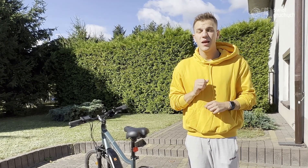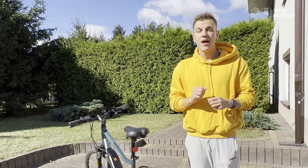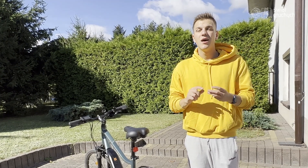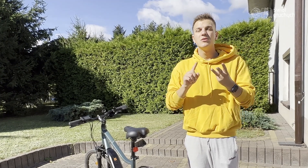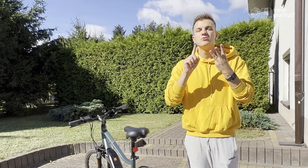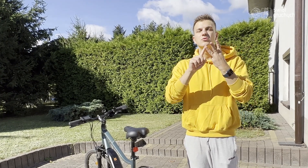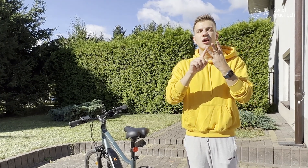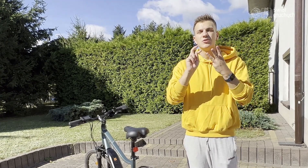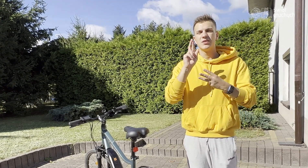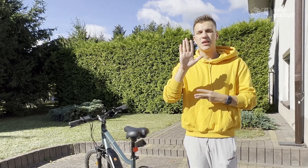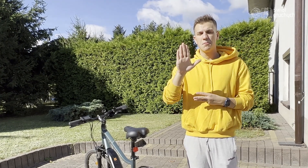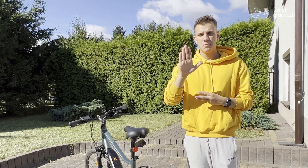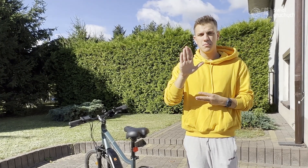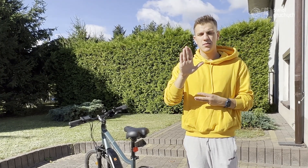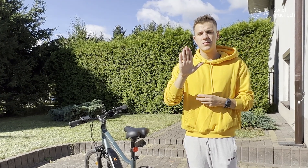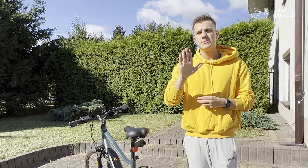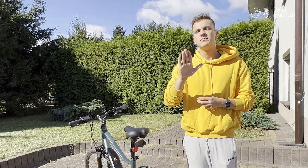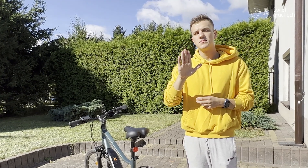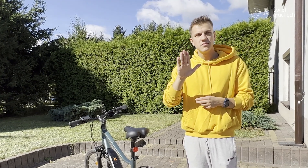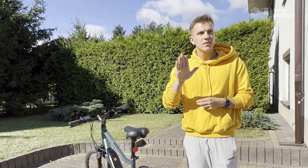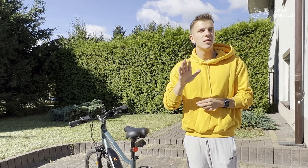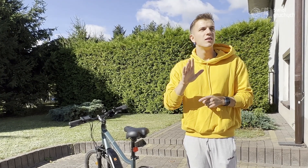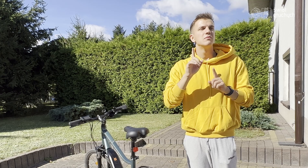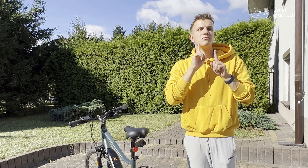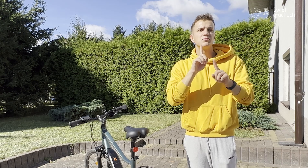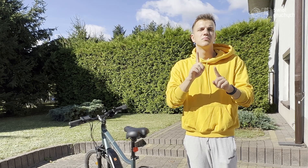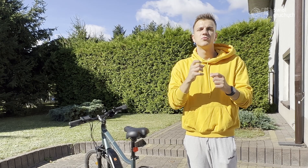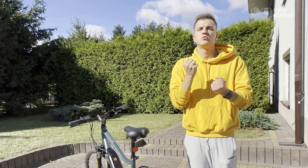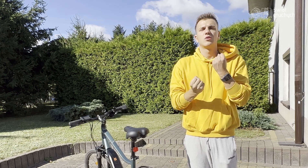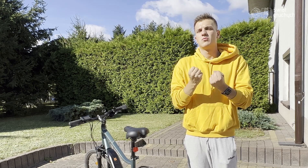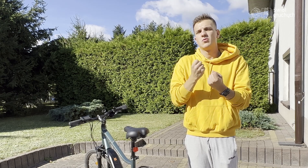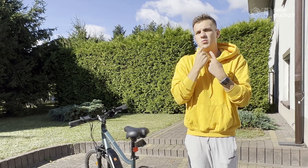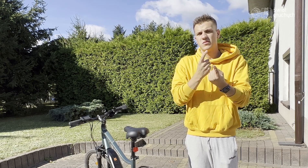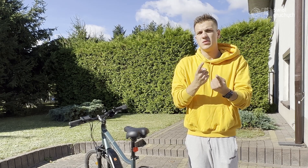In mode 3 it's hard to determine,